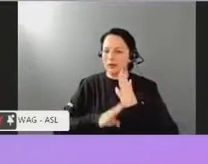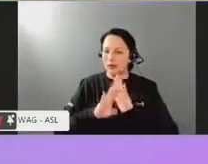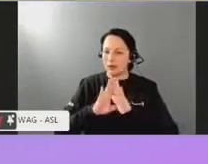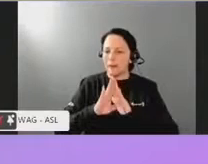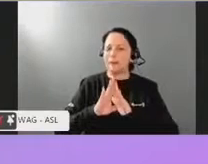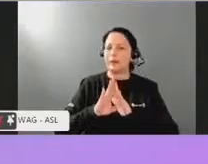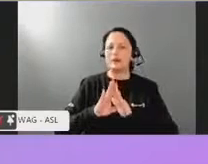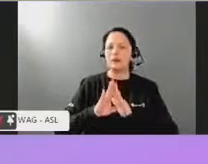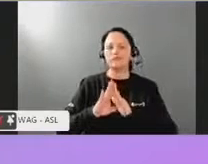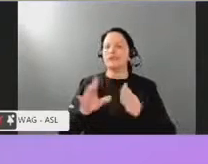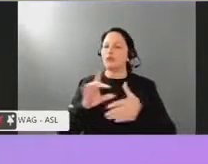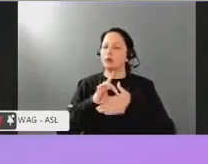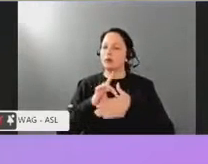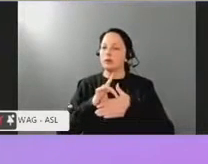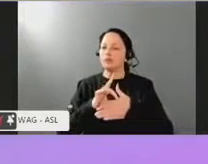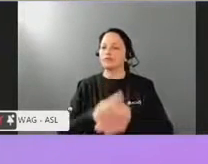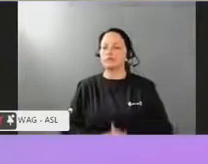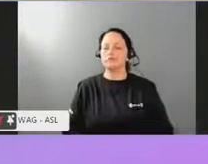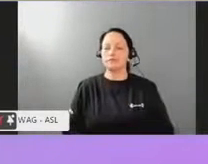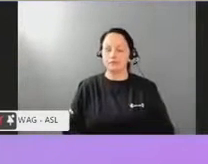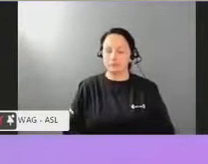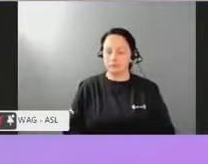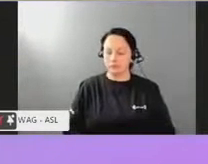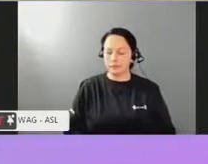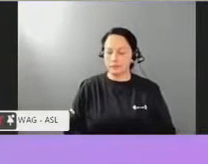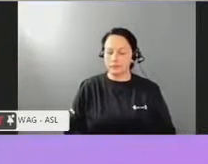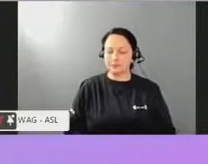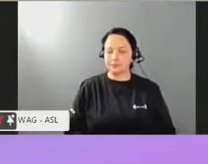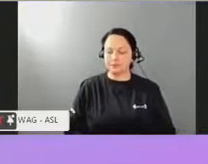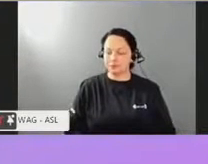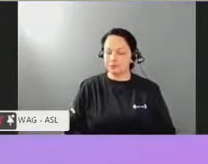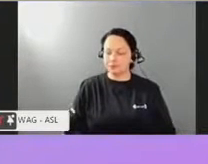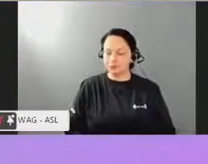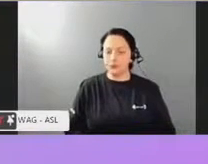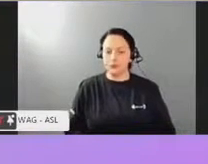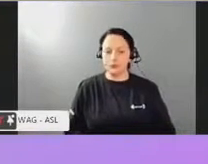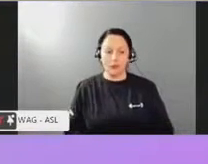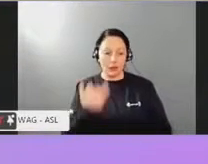they're clearly recognized as people having difficult questions to when they're